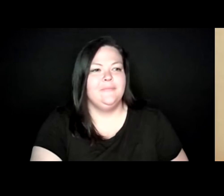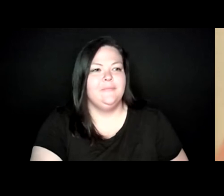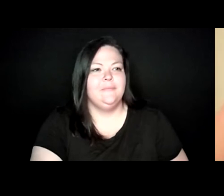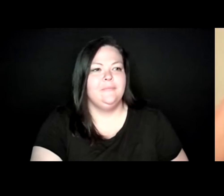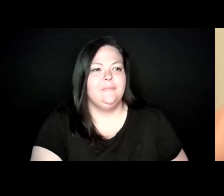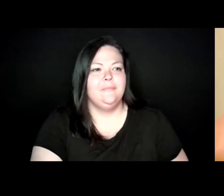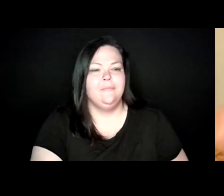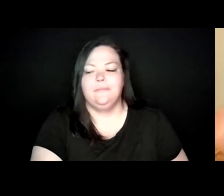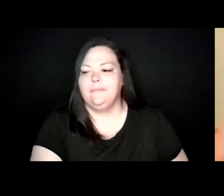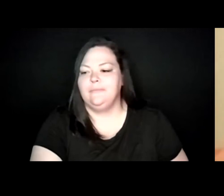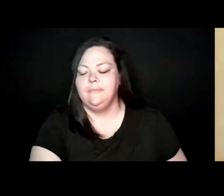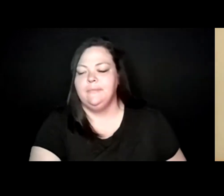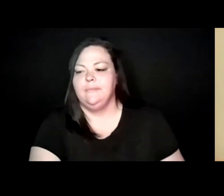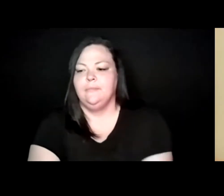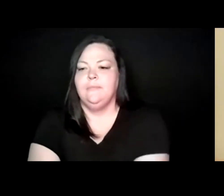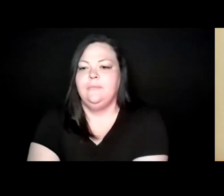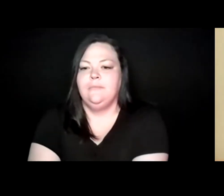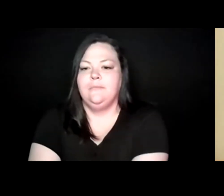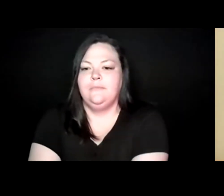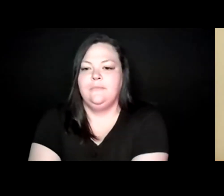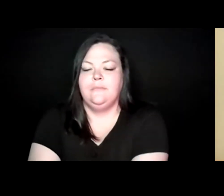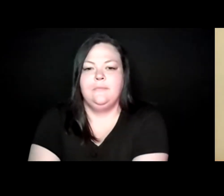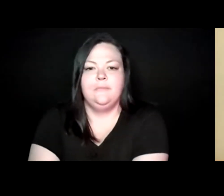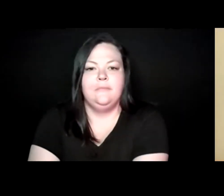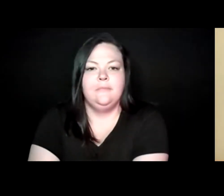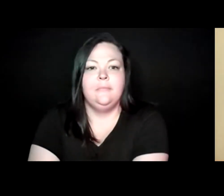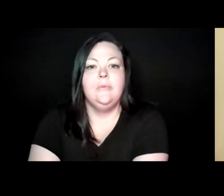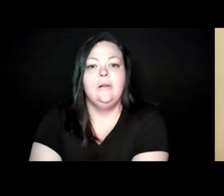So that was the last of our opening readers, I wanted to say thank you to, um, to all of